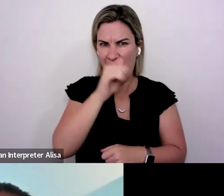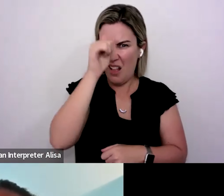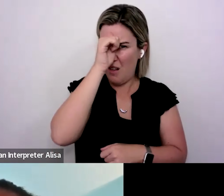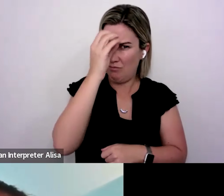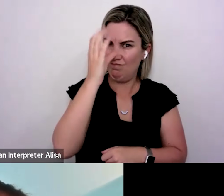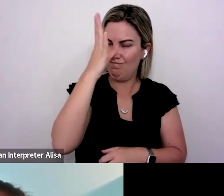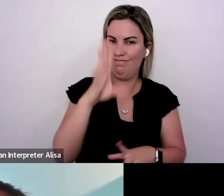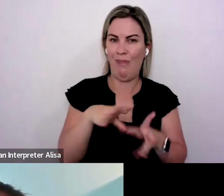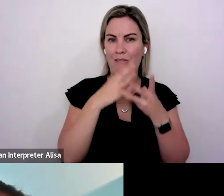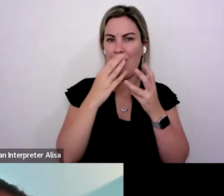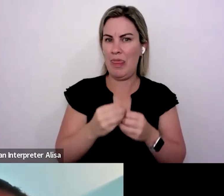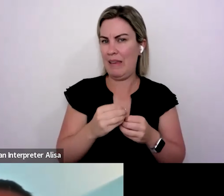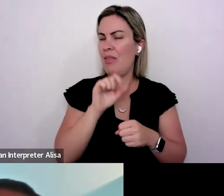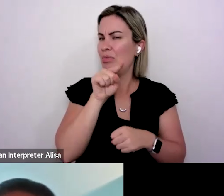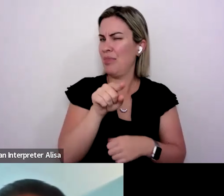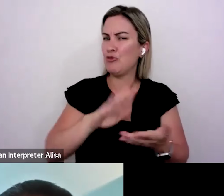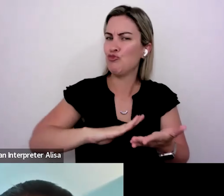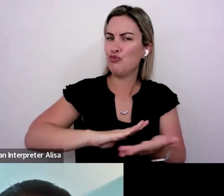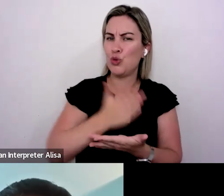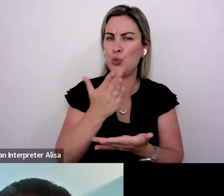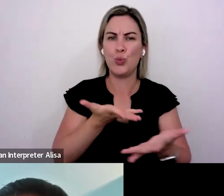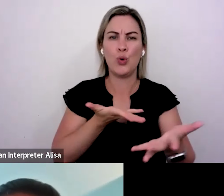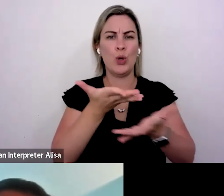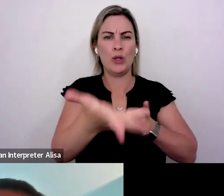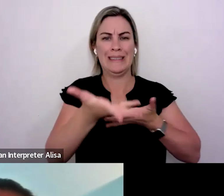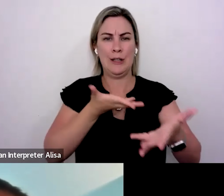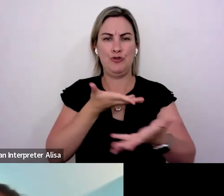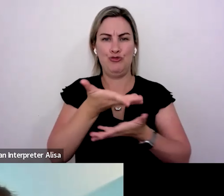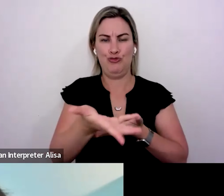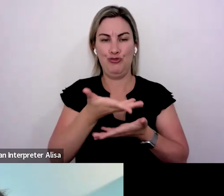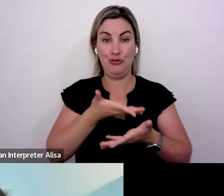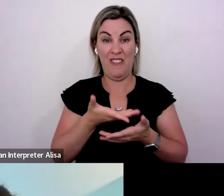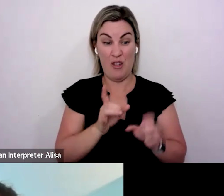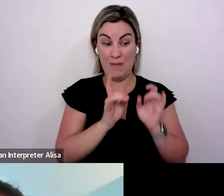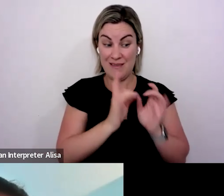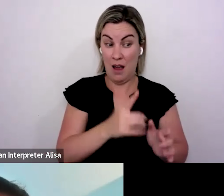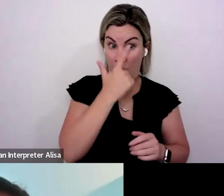So, it's real consultation from the start of the idea of the project right to the end of the project.